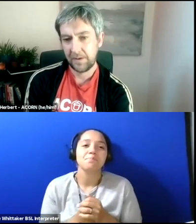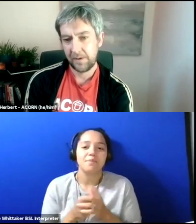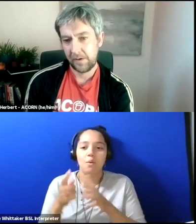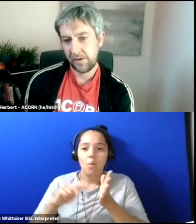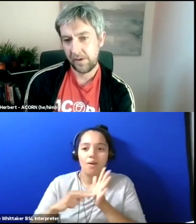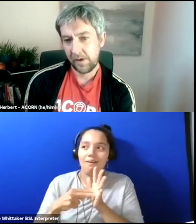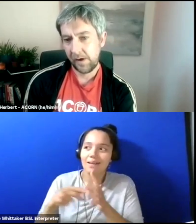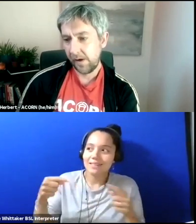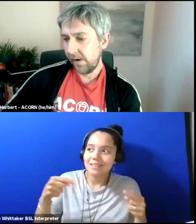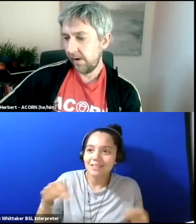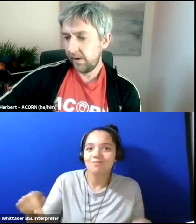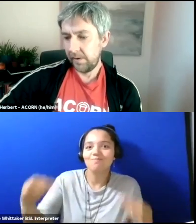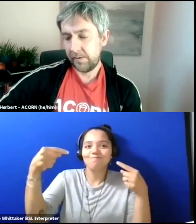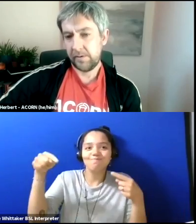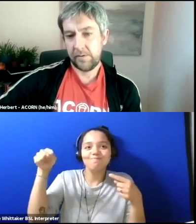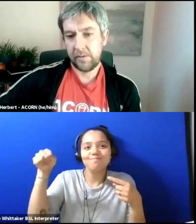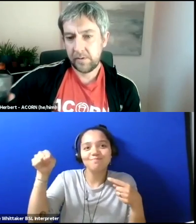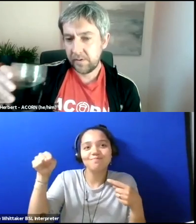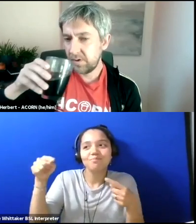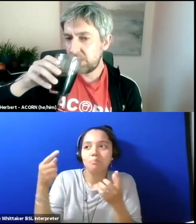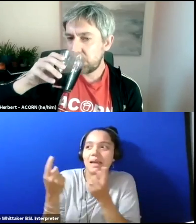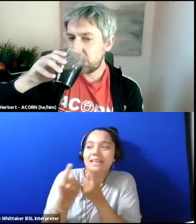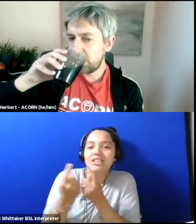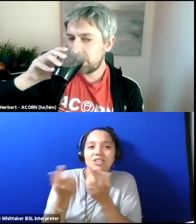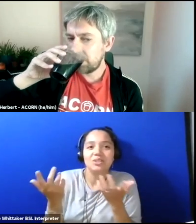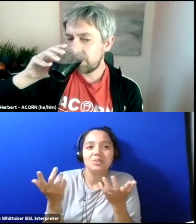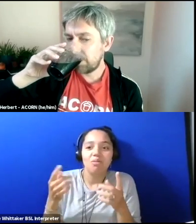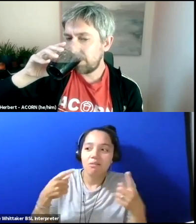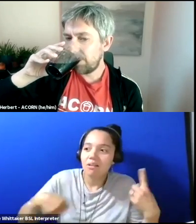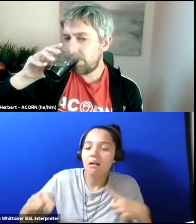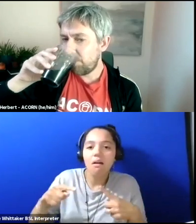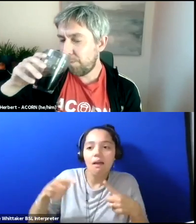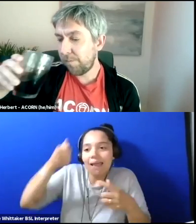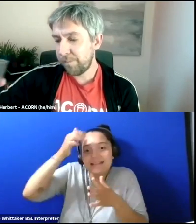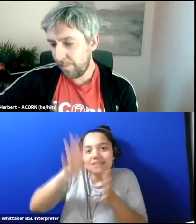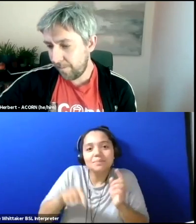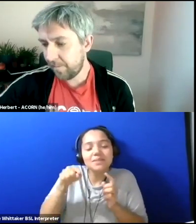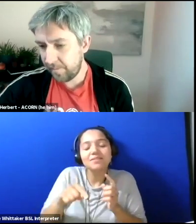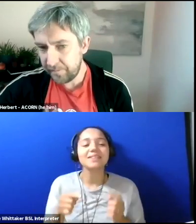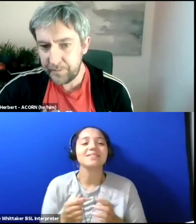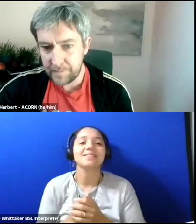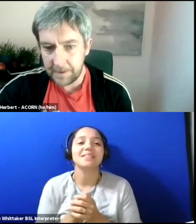against an issue that everybody experiences, but in that fragmented and